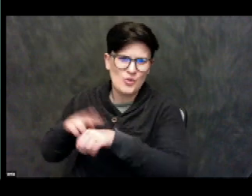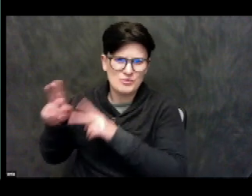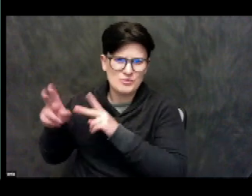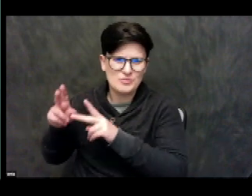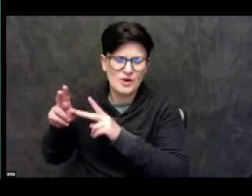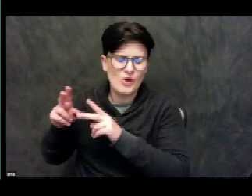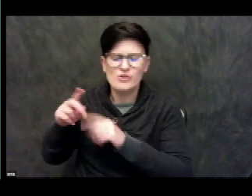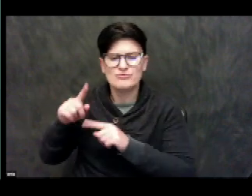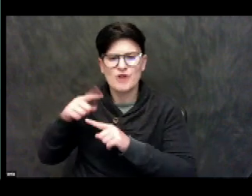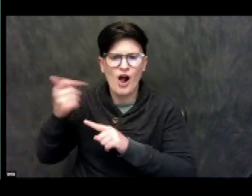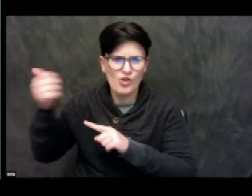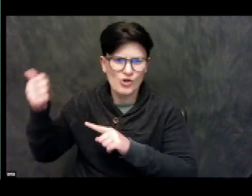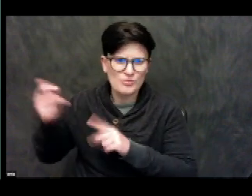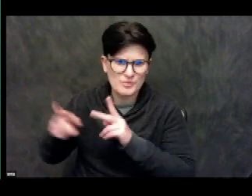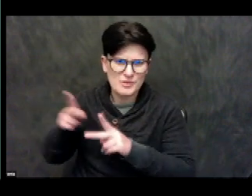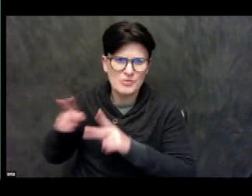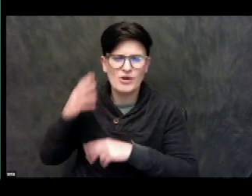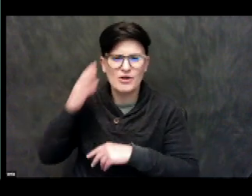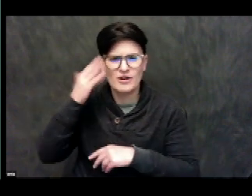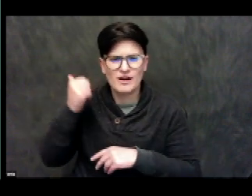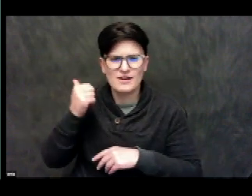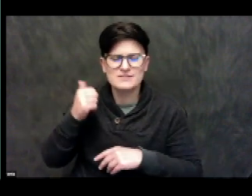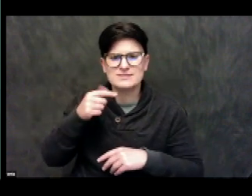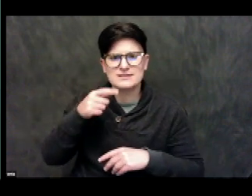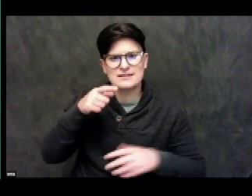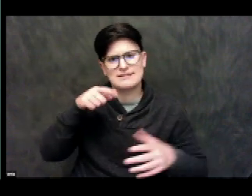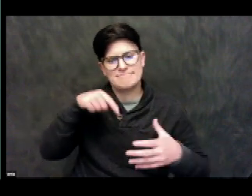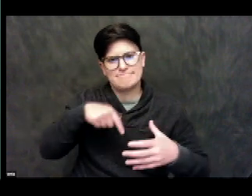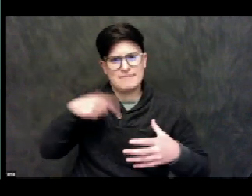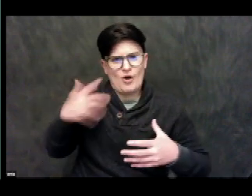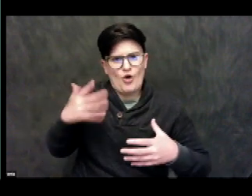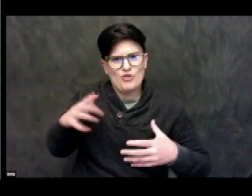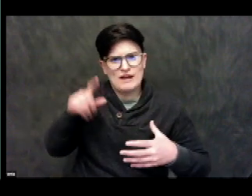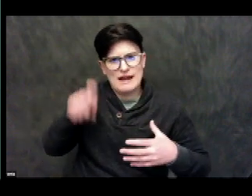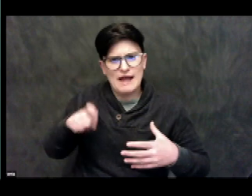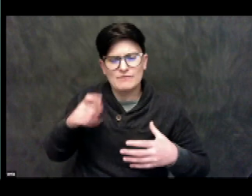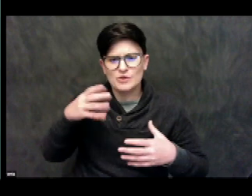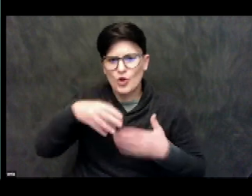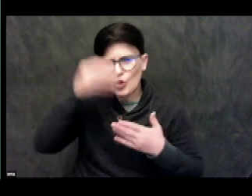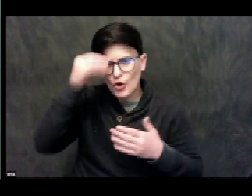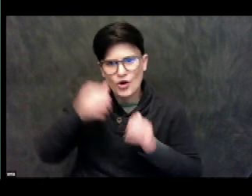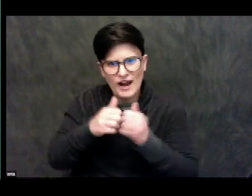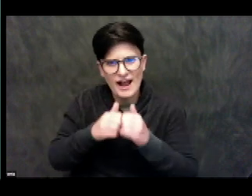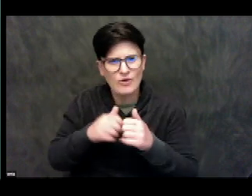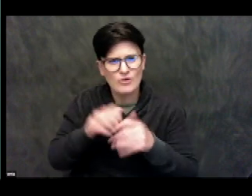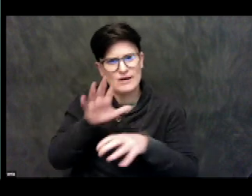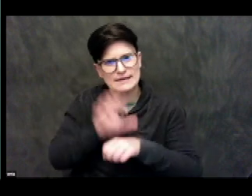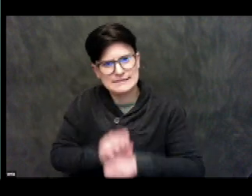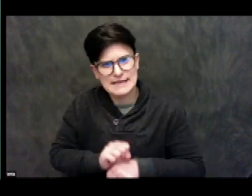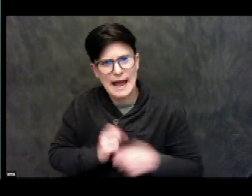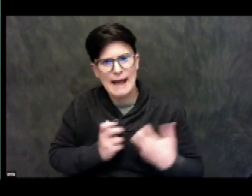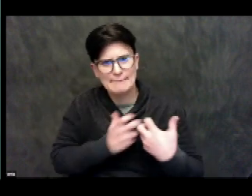And I think some of the other things people shouldn't have to worry about,